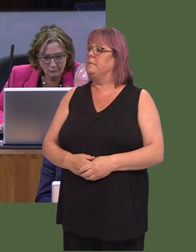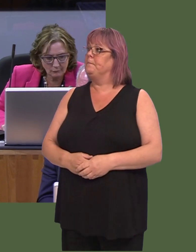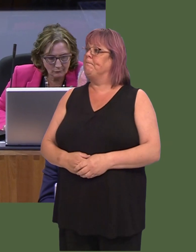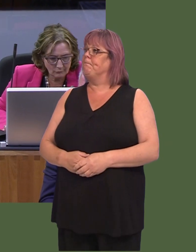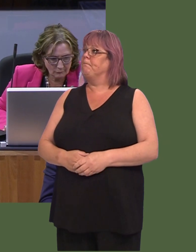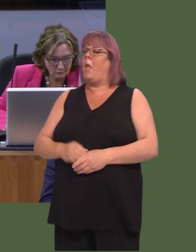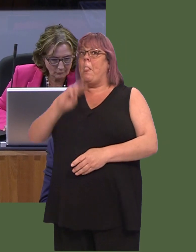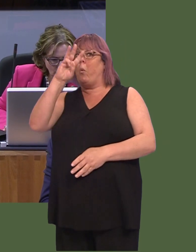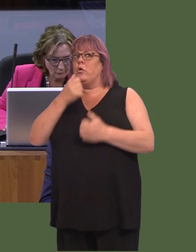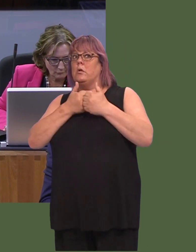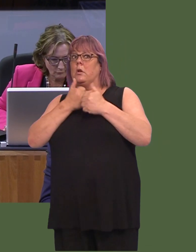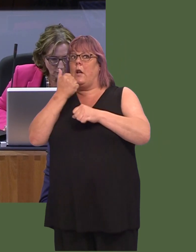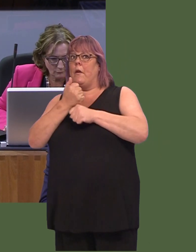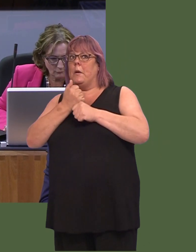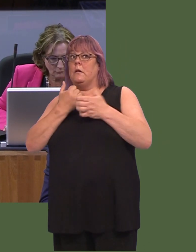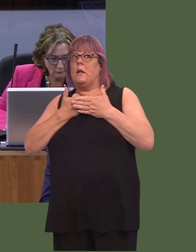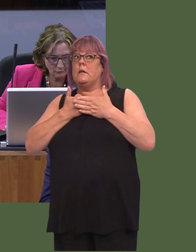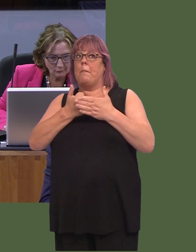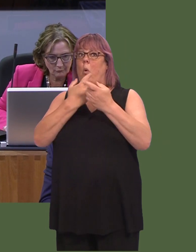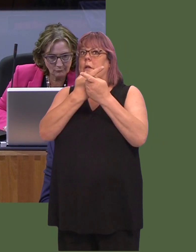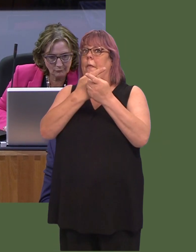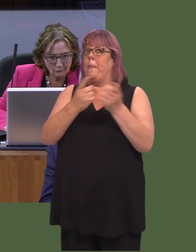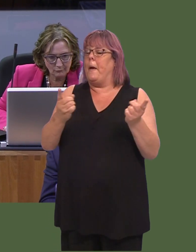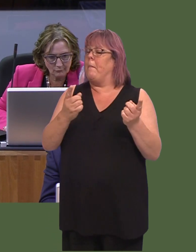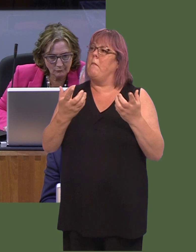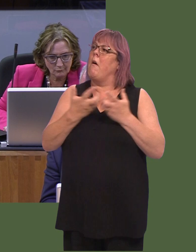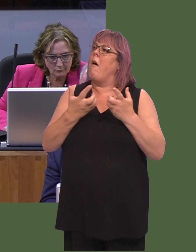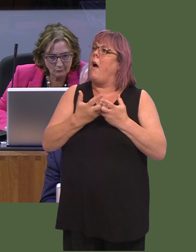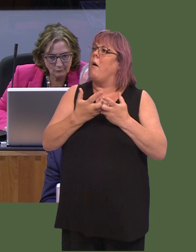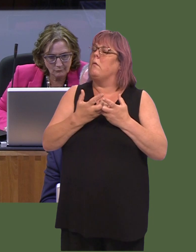What support is the Welsh Government giving to them in order to foster that sort of approach,